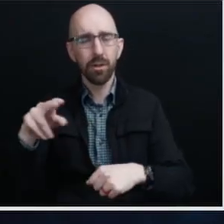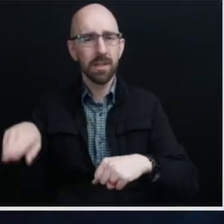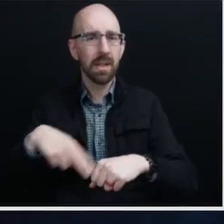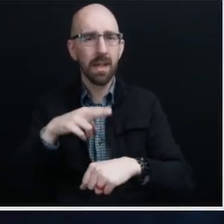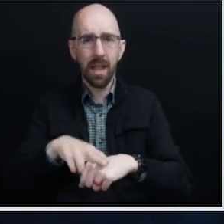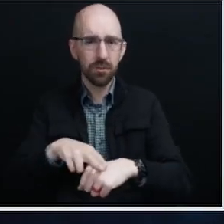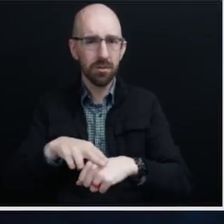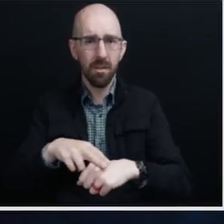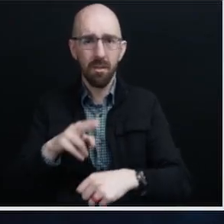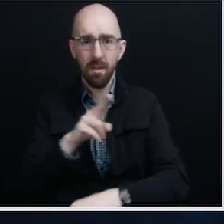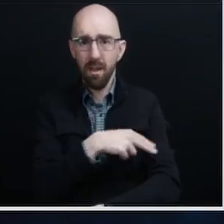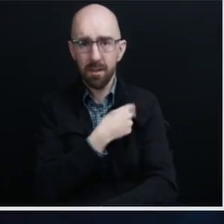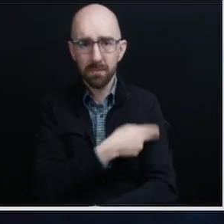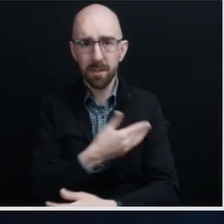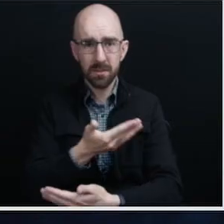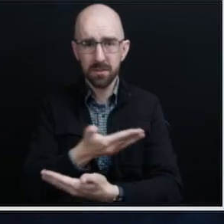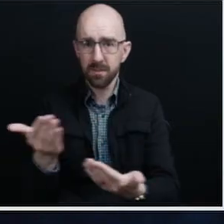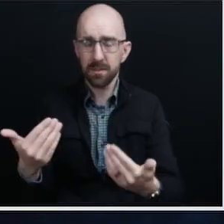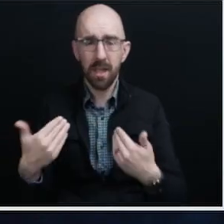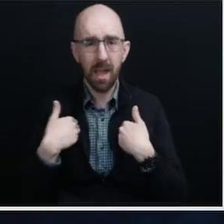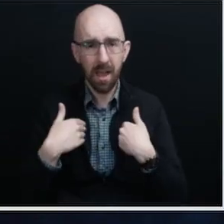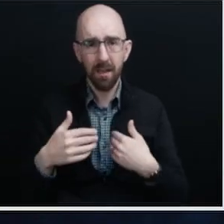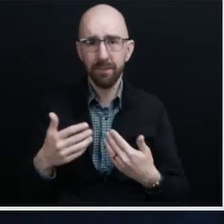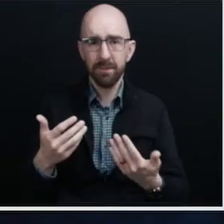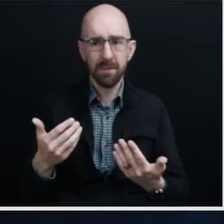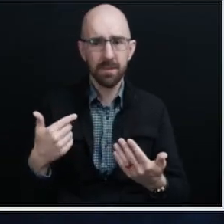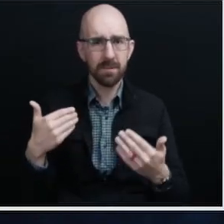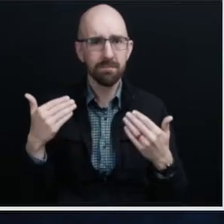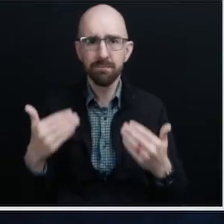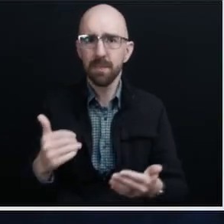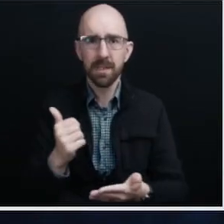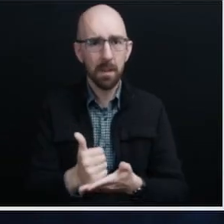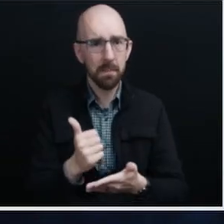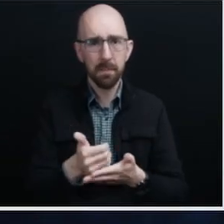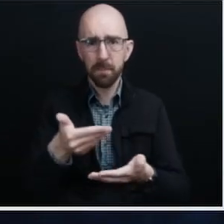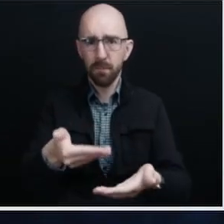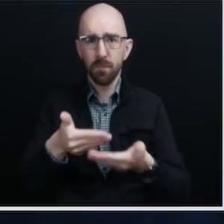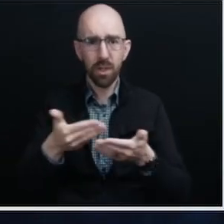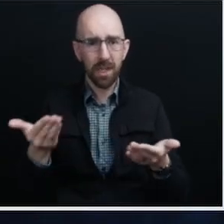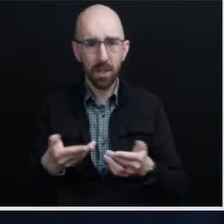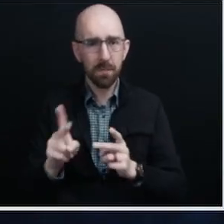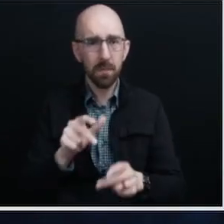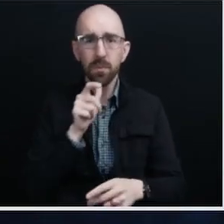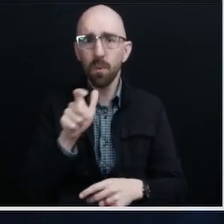hospitals have, like let's let's help, let's bring it here so that people don't have to travel. Um,